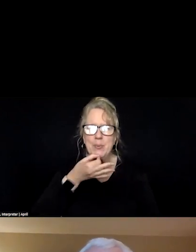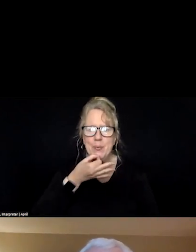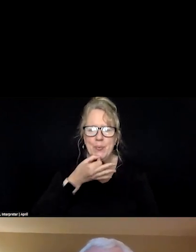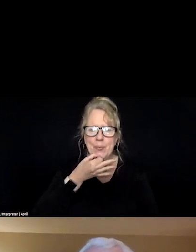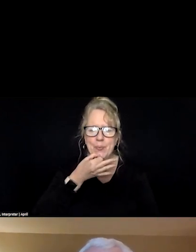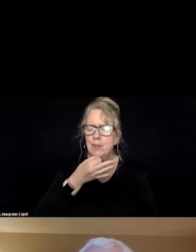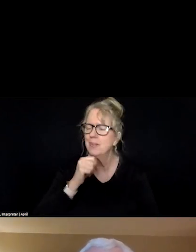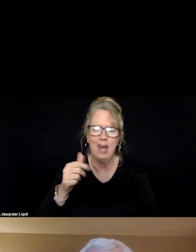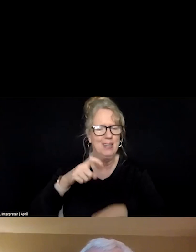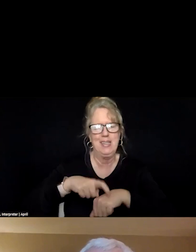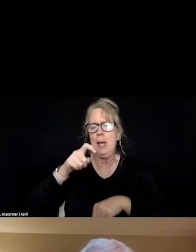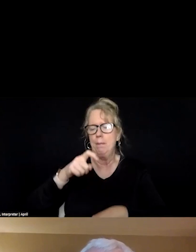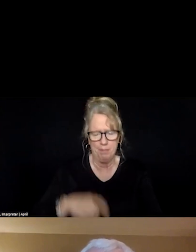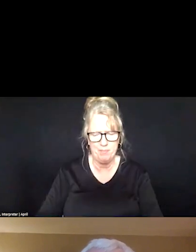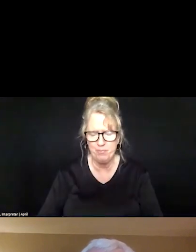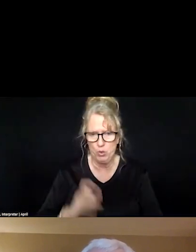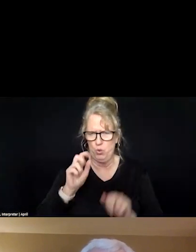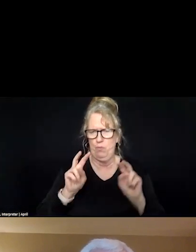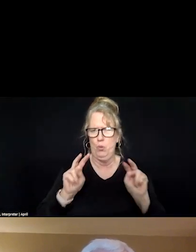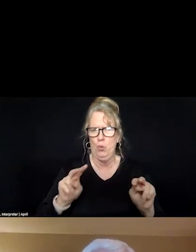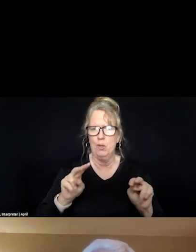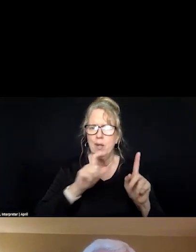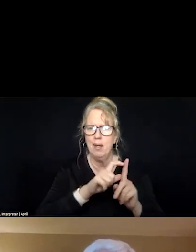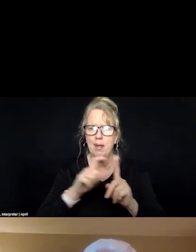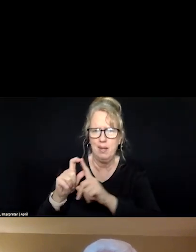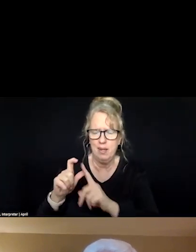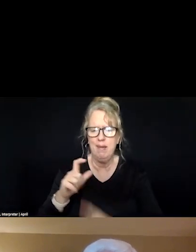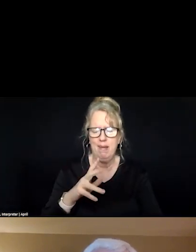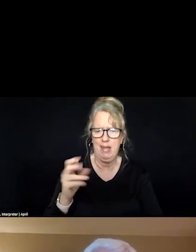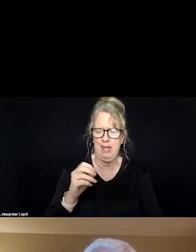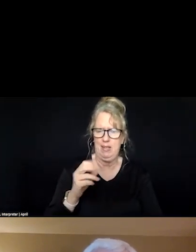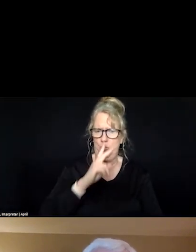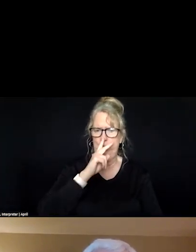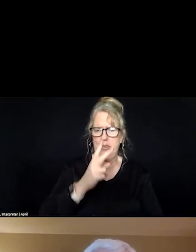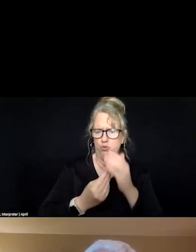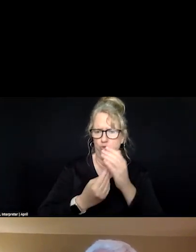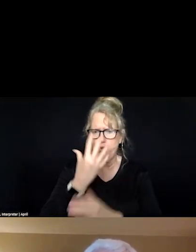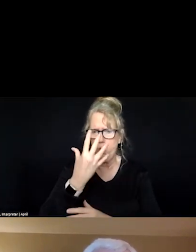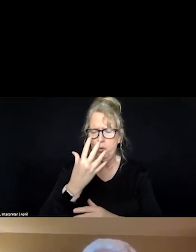TIME. IF YOU LOOK AT THAT AND YOU REALIZE THE GROWTH AND THE RATE IN